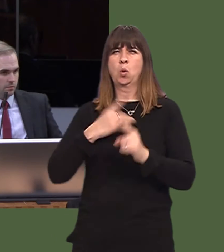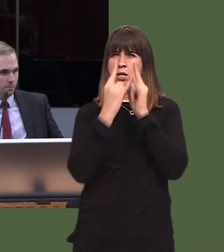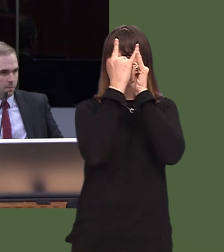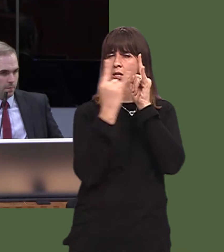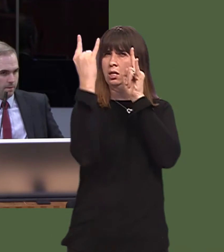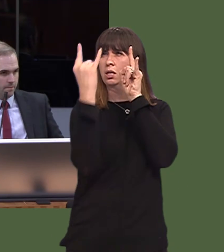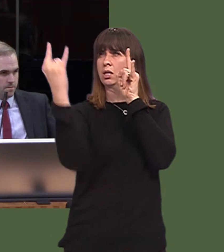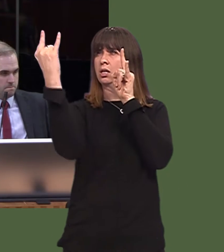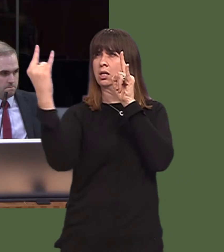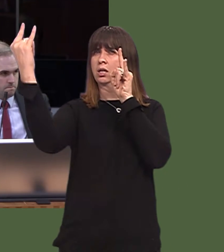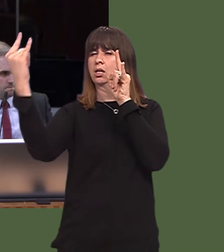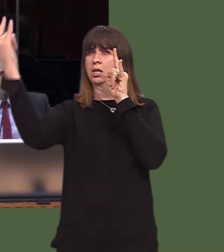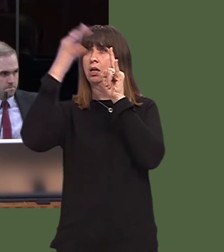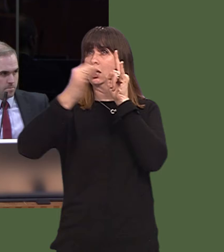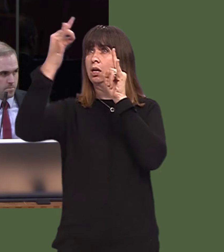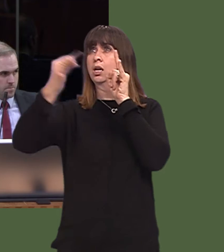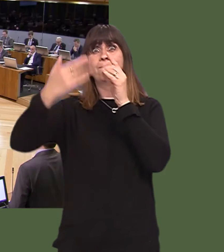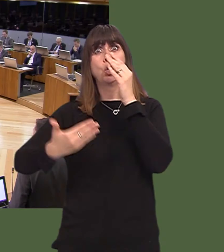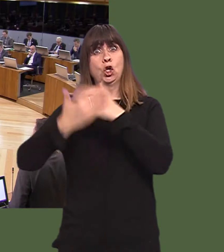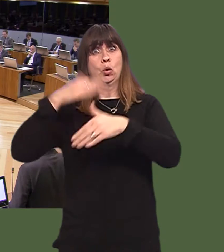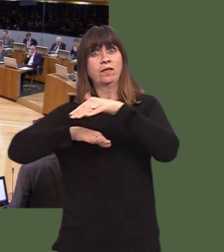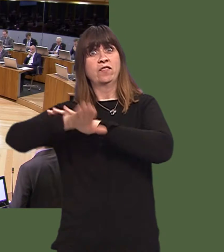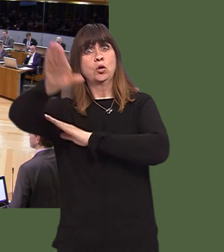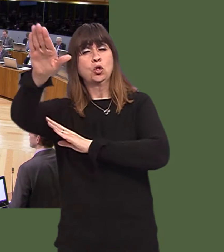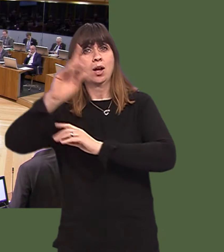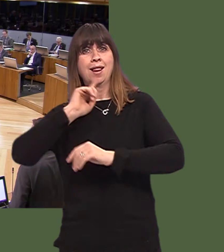place new pylons for any new developments here.